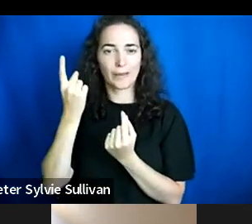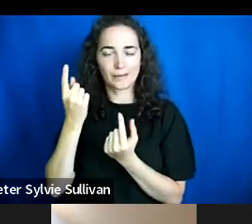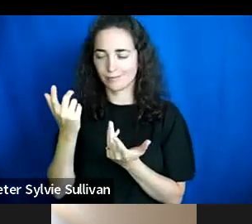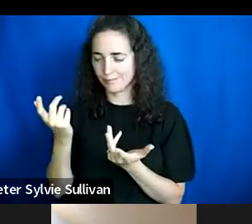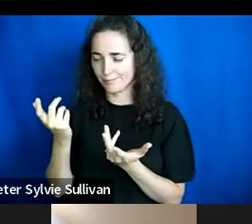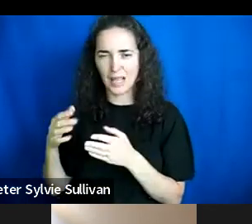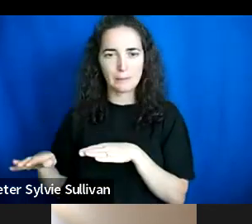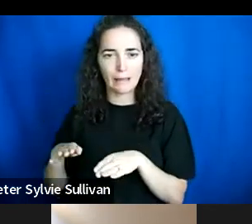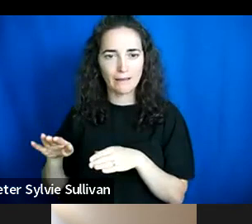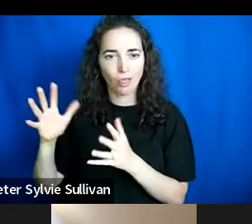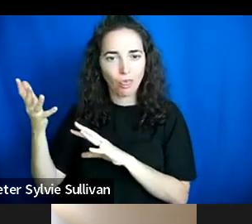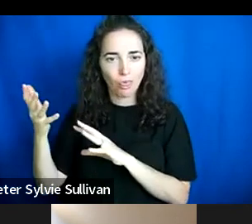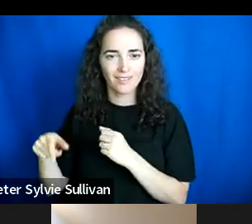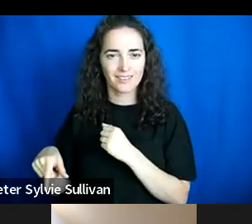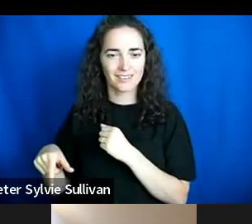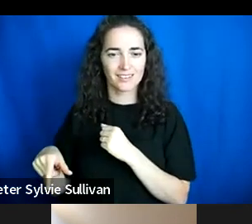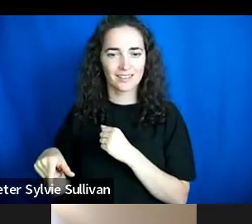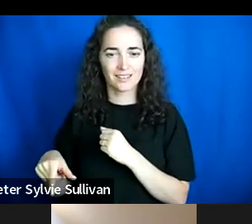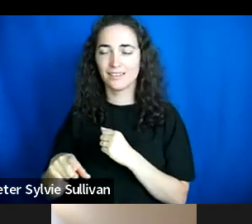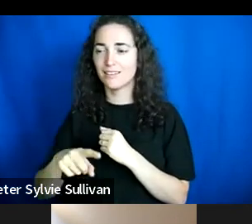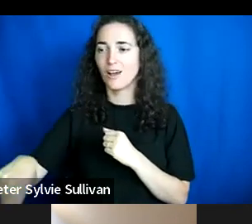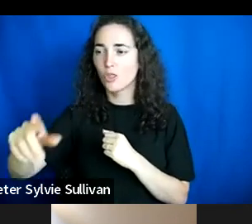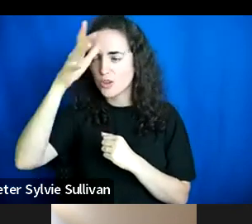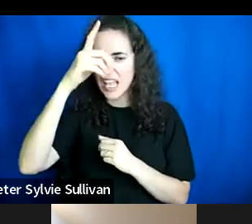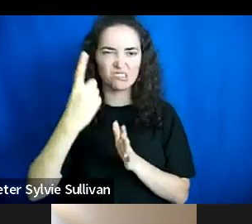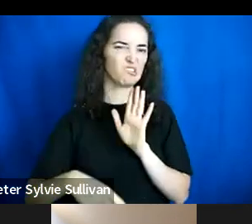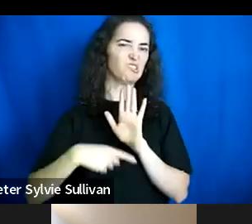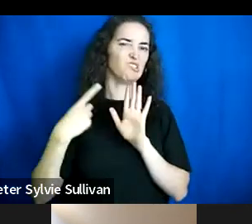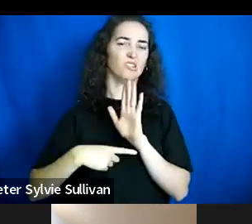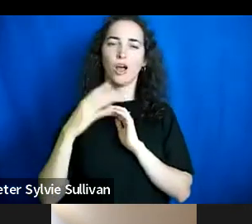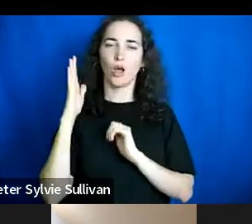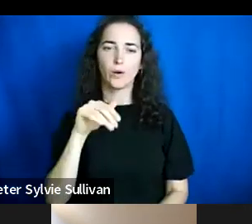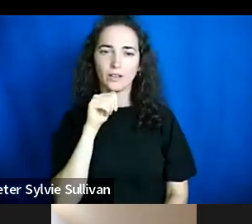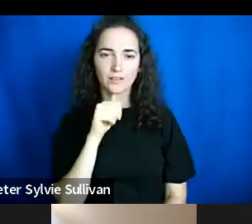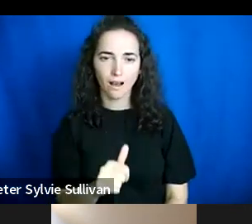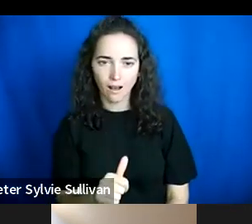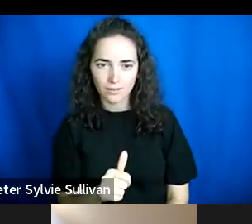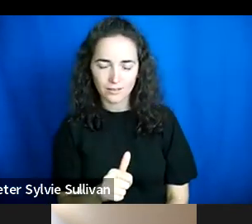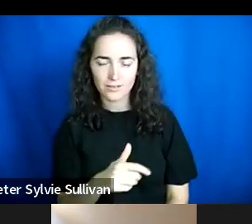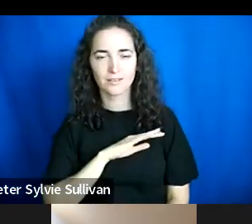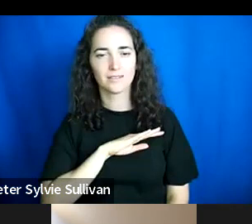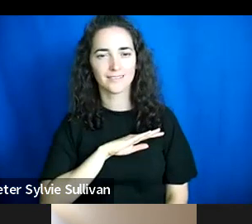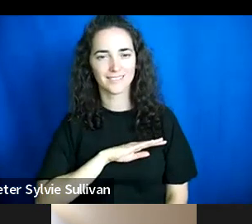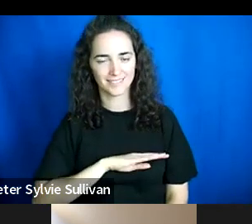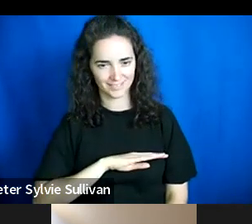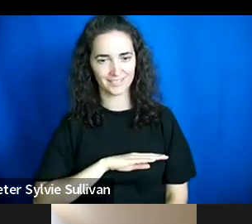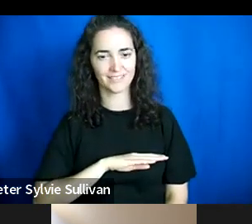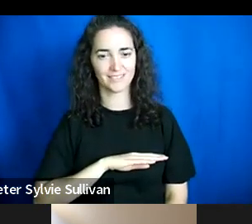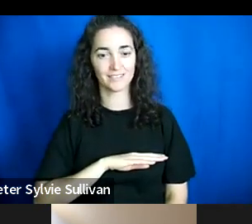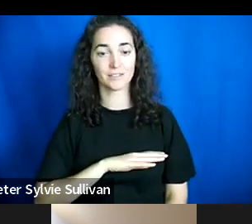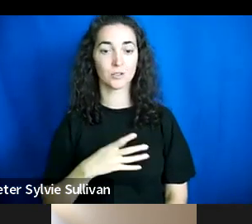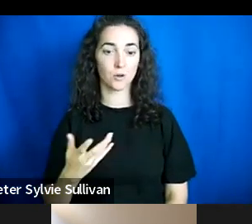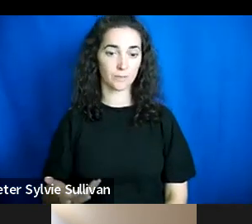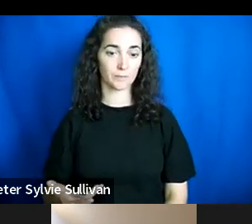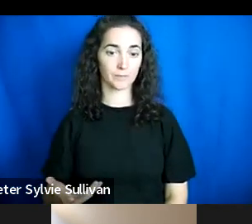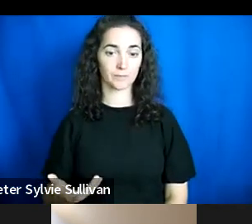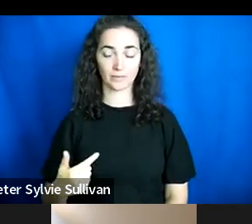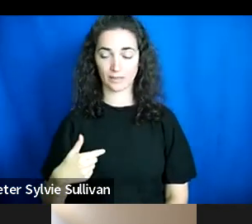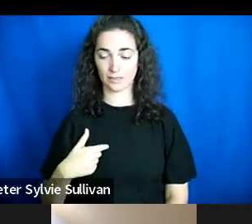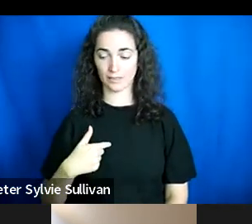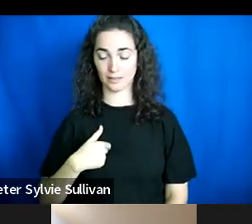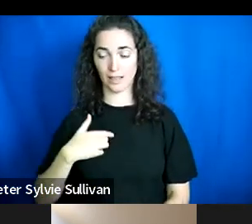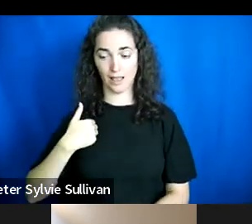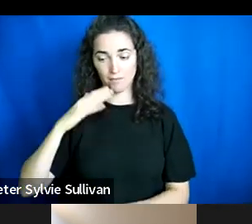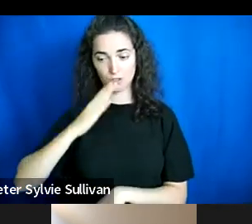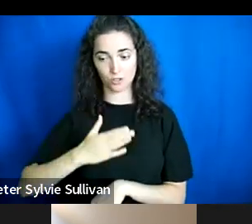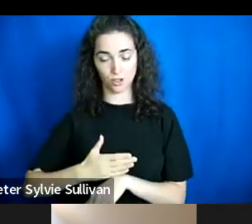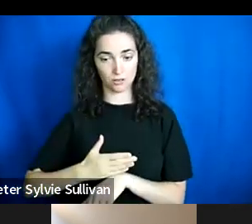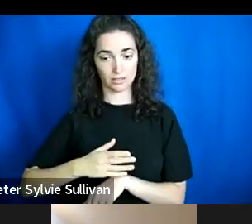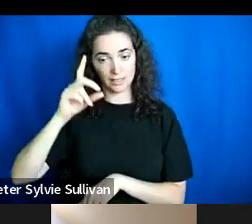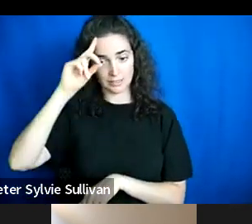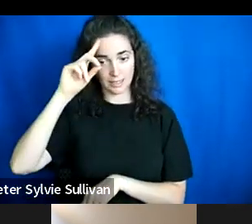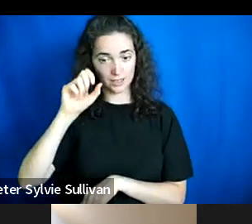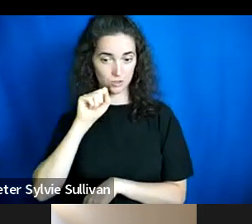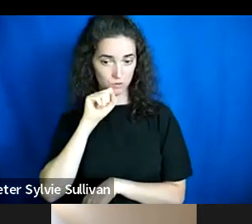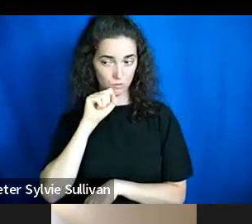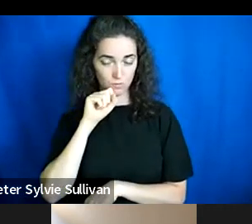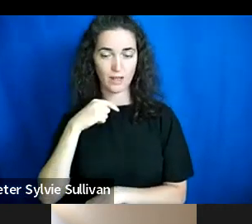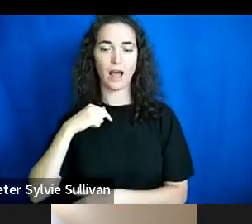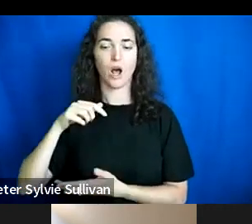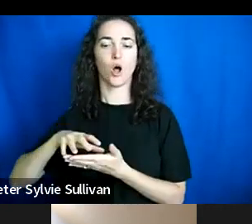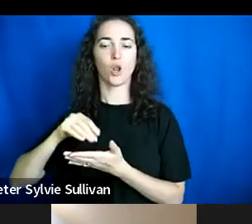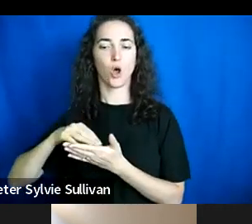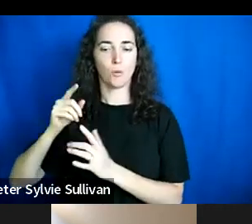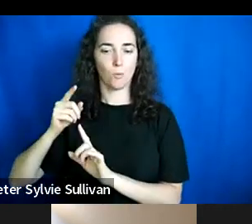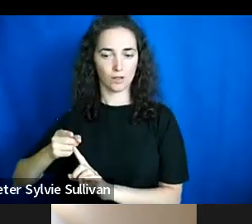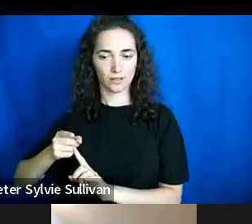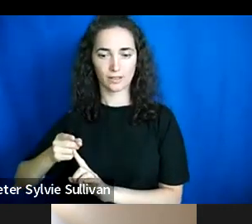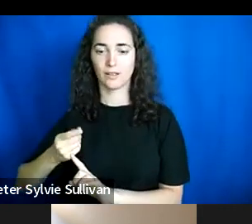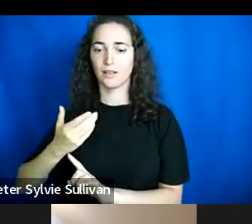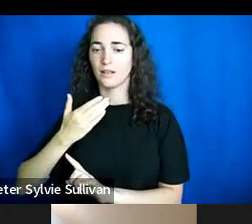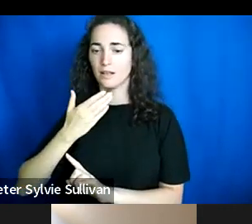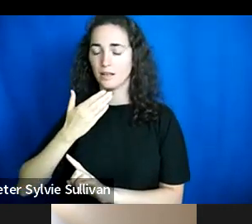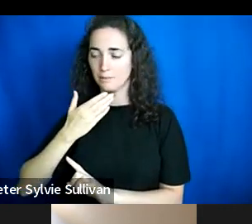some behavioral issues or we would not be judged and and That's one of the things that being a a father of of a child with down syndrome has taught me is to to have a little bit more understanding when I see other